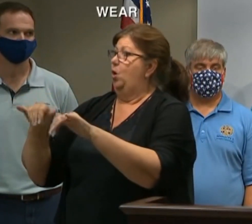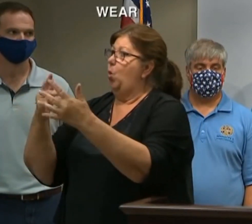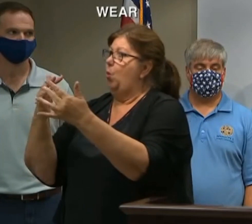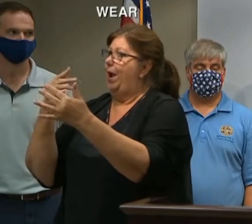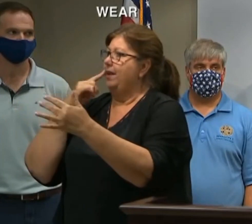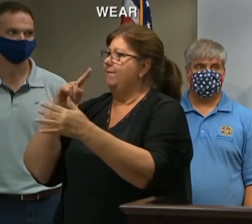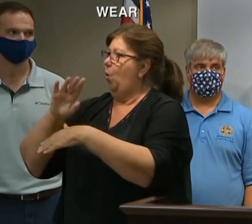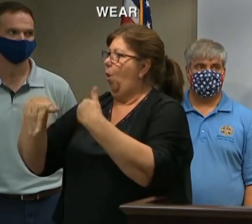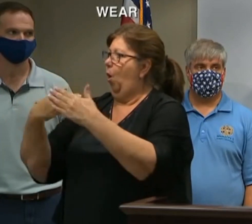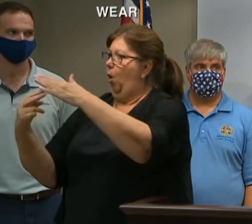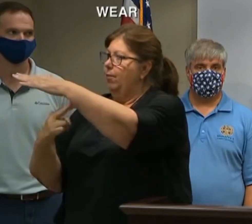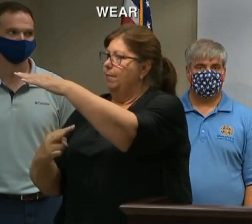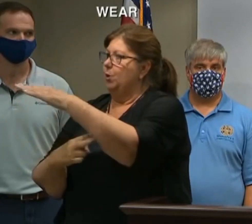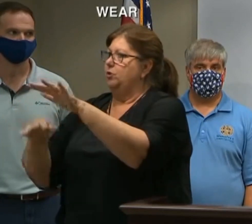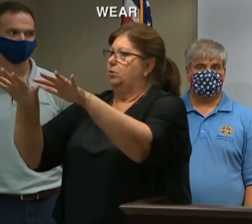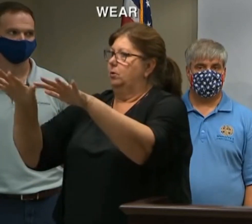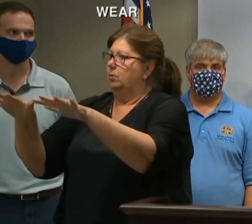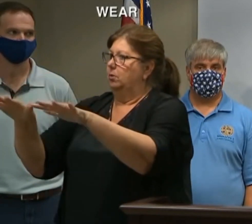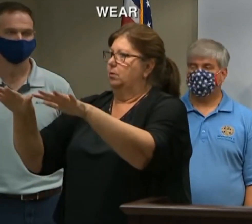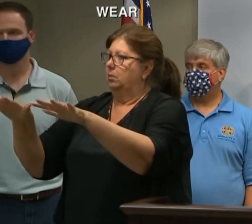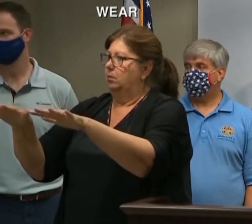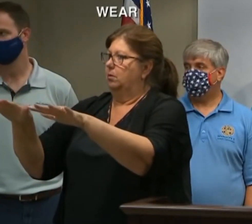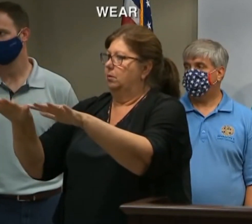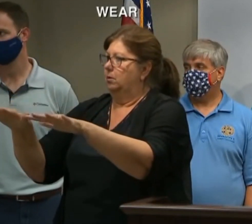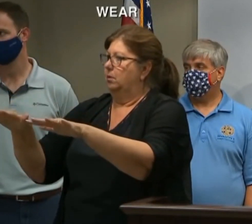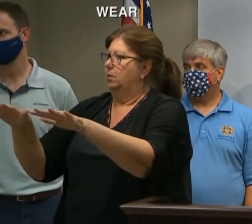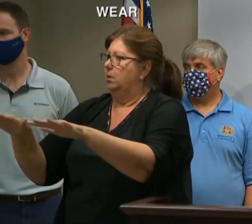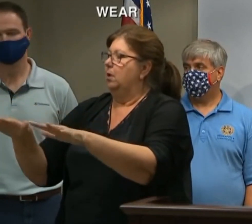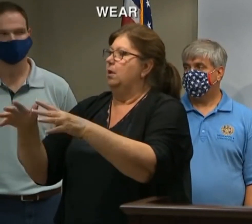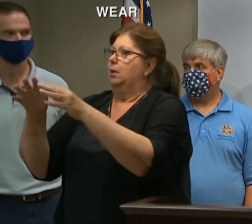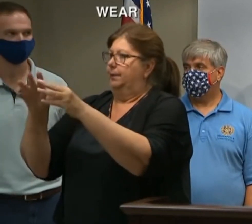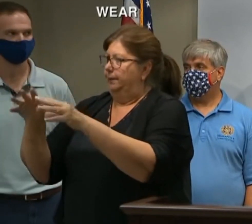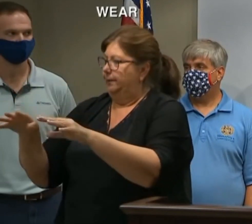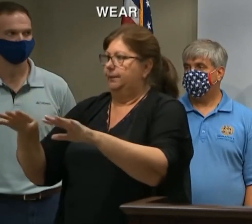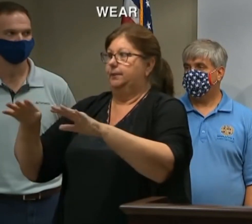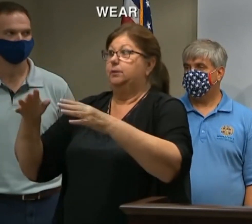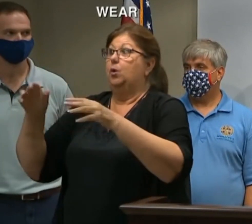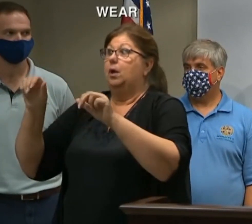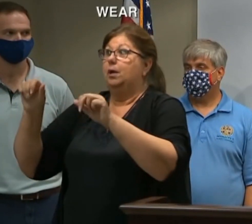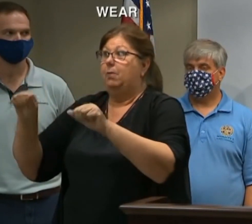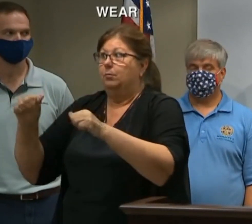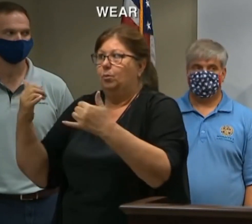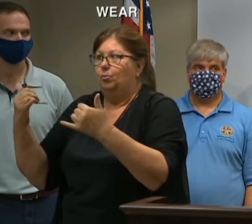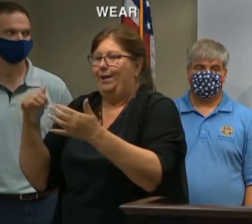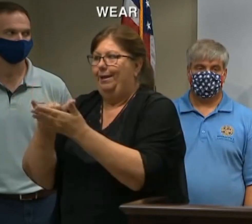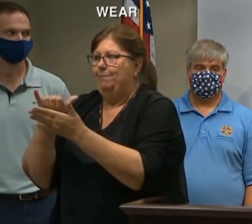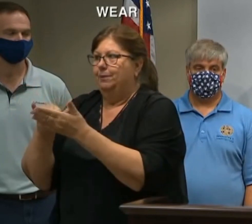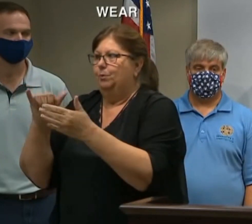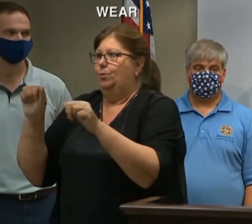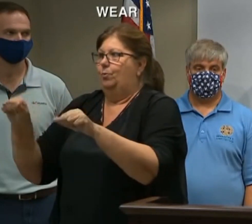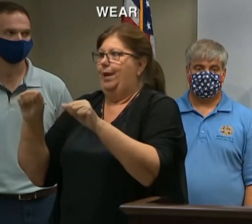the spans and with some of the pilings so it is yeah it is impossible at the current moment to complete the assessment